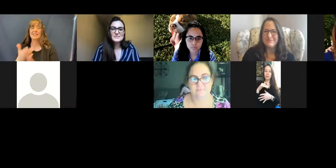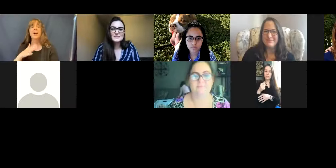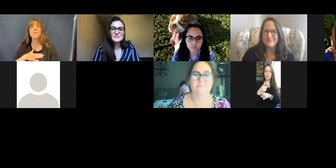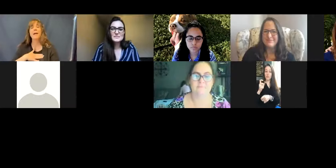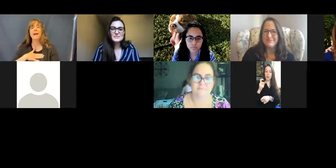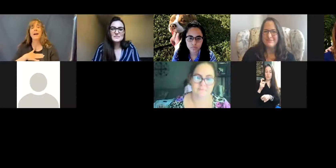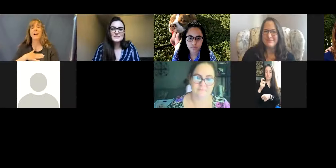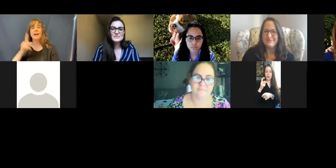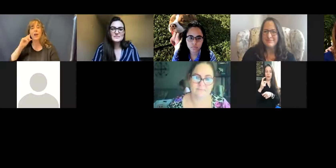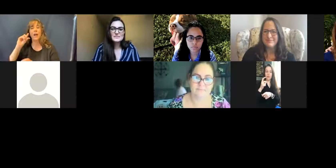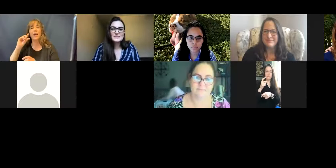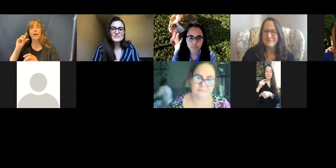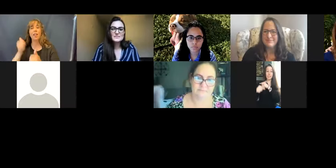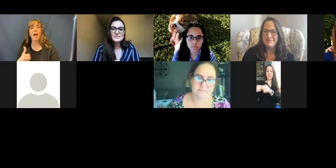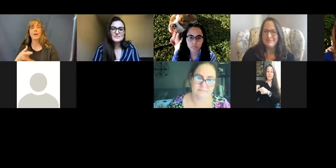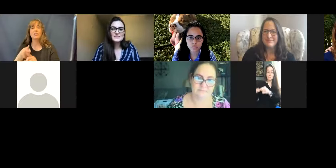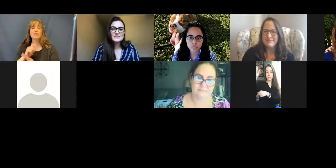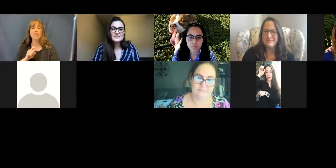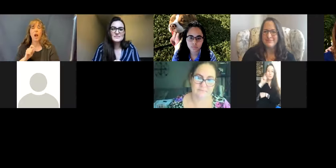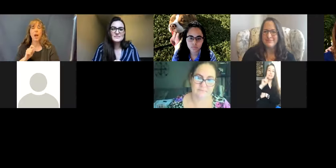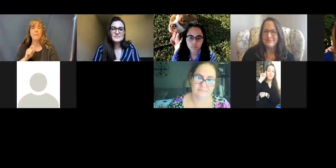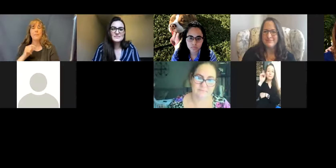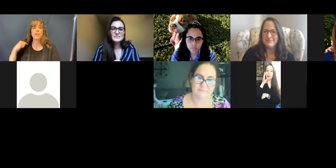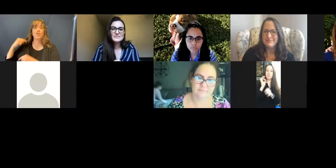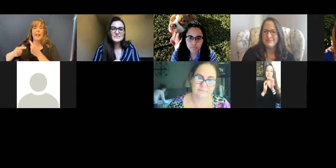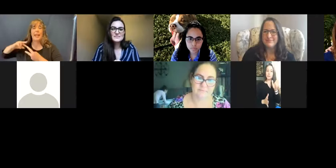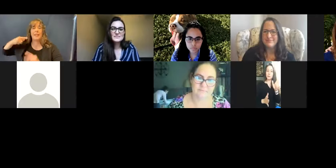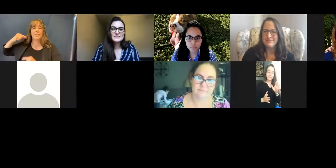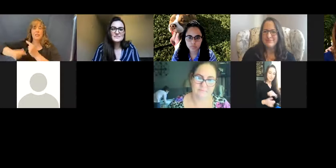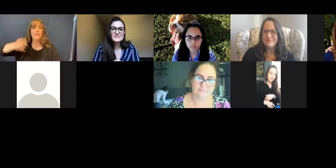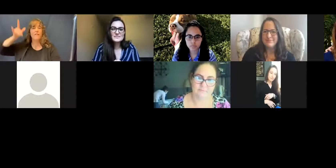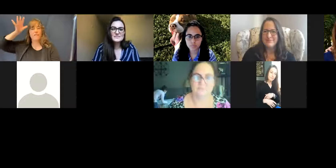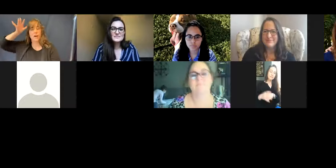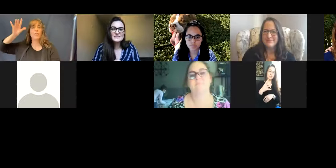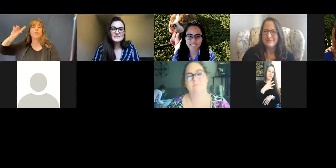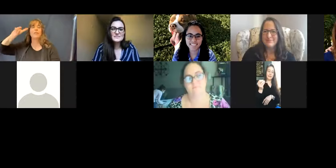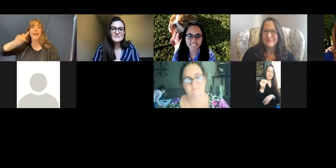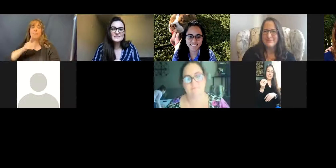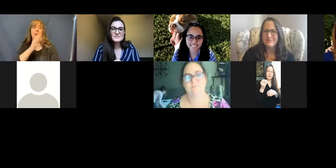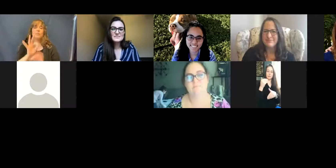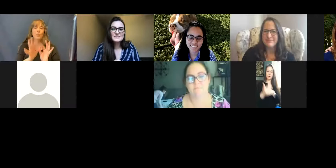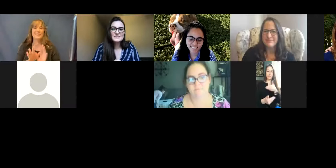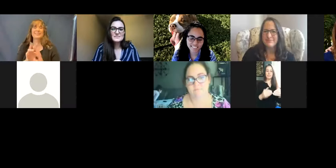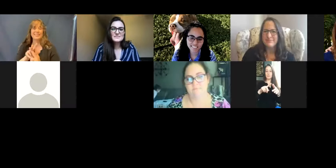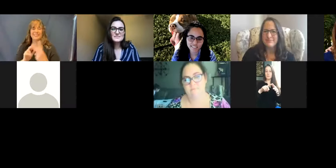loss is from my genetics. My father's Deaf. My mom's an interpreter. And it was progressive,